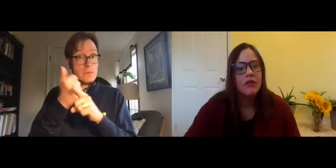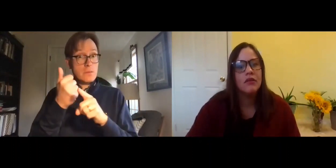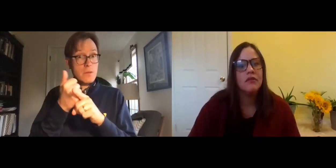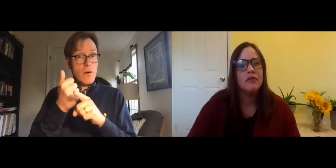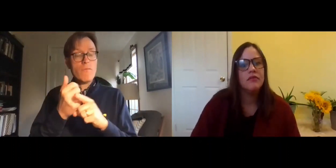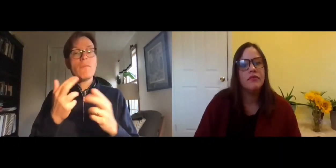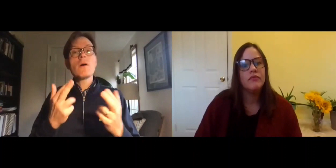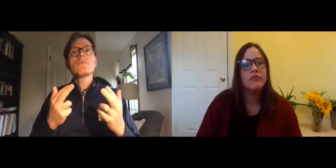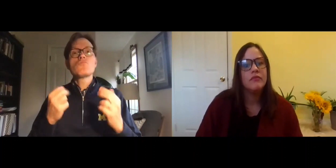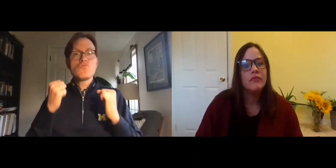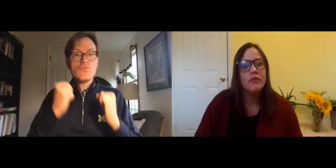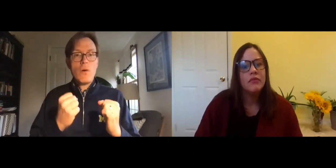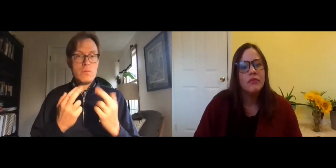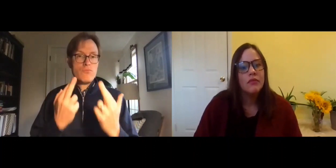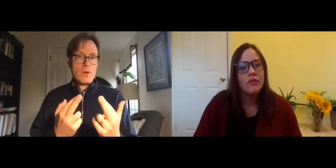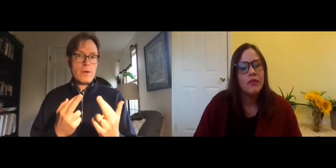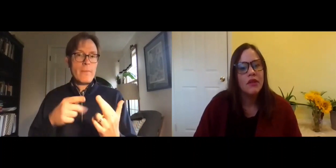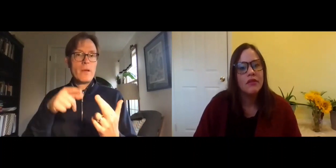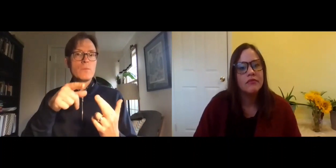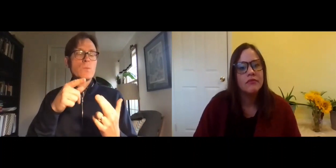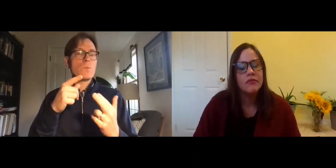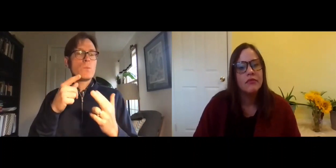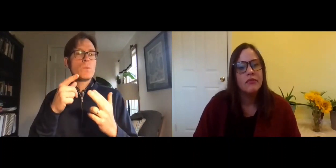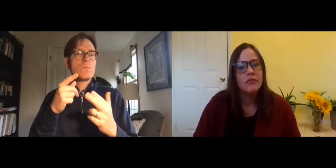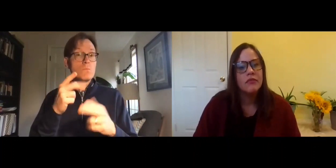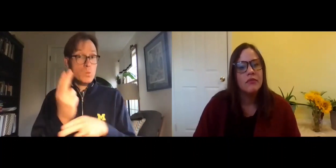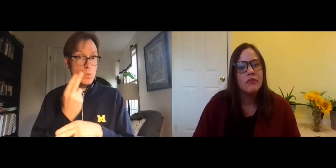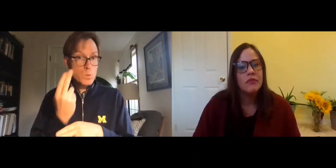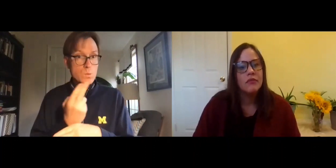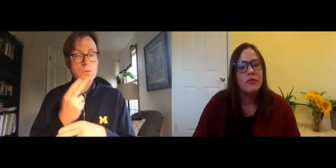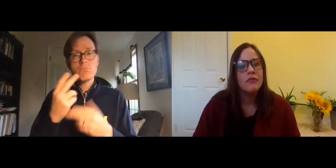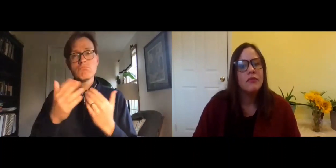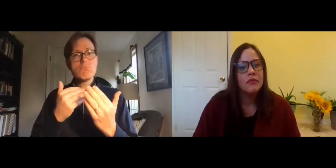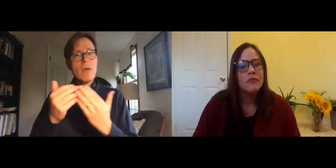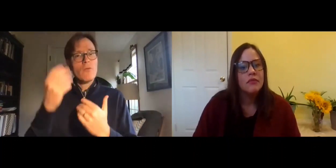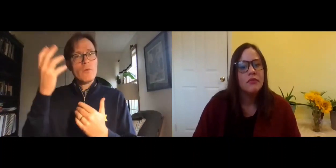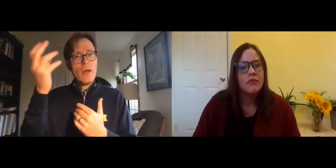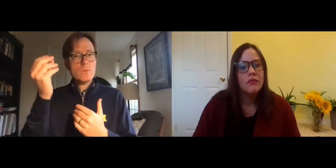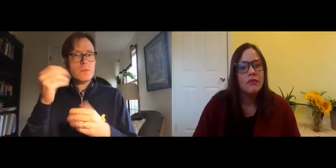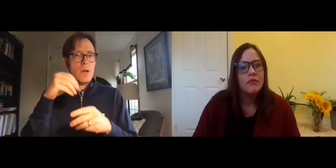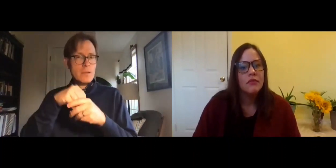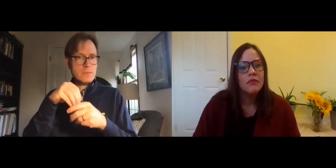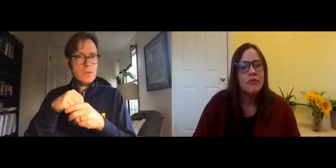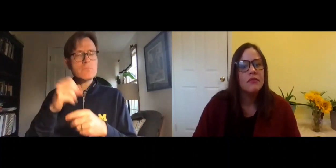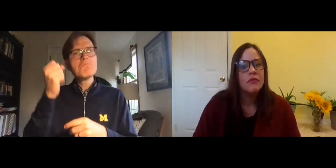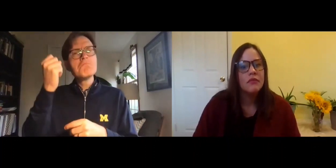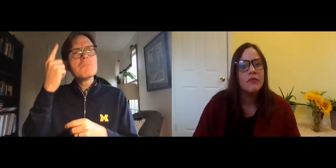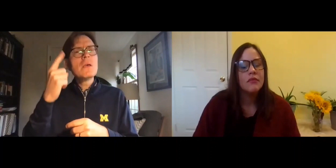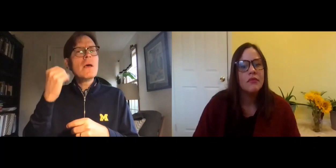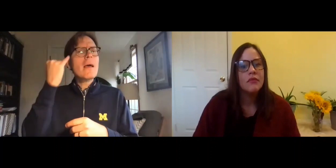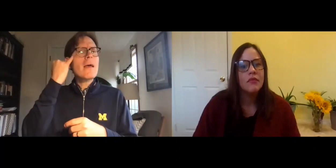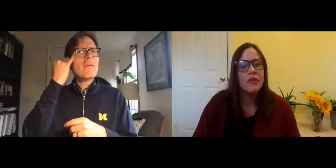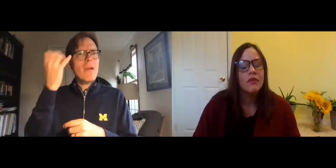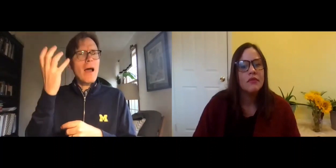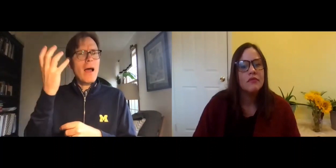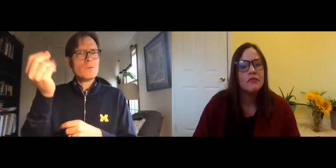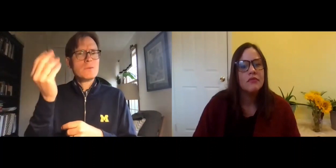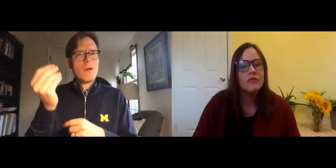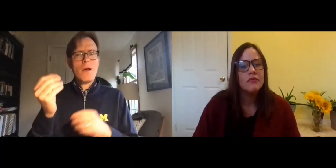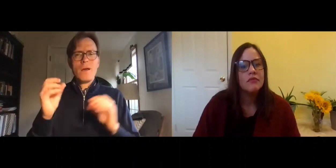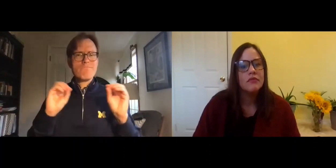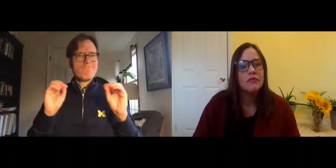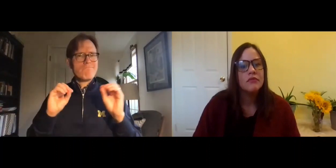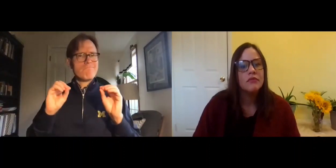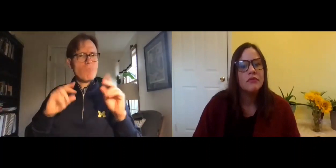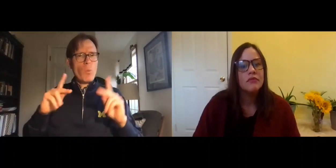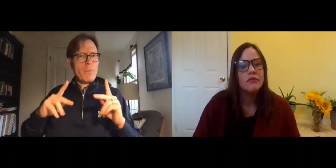Dr. McKee: Masks themselves are strongly recommended to be used whether you're outdoors or indoors.